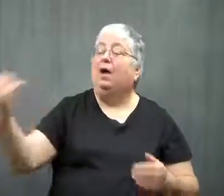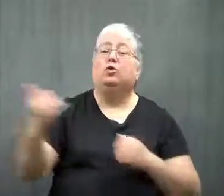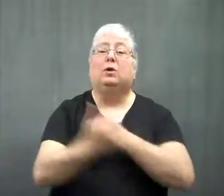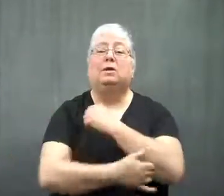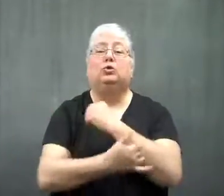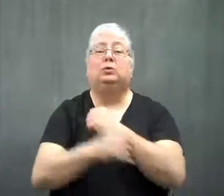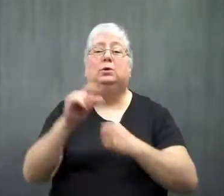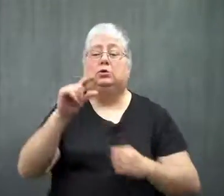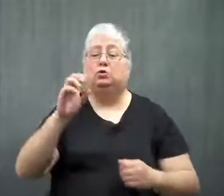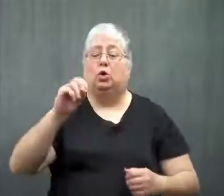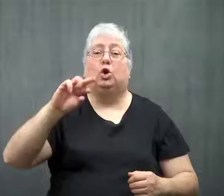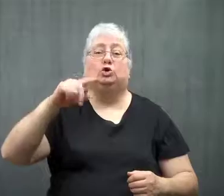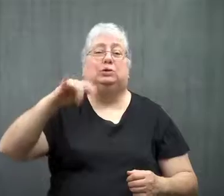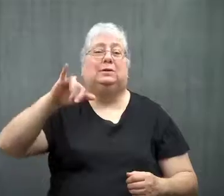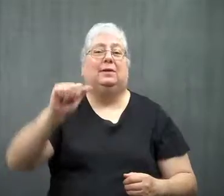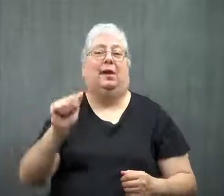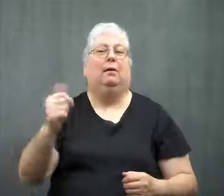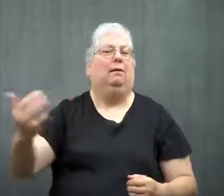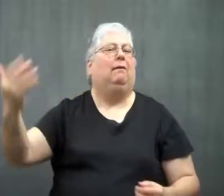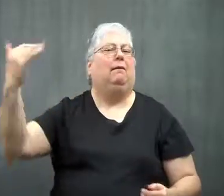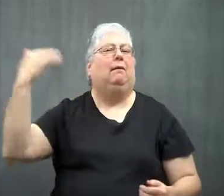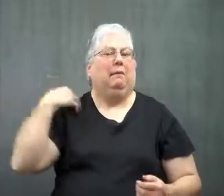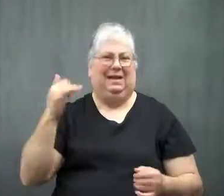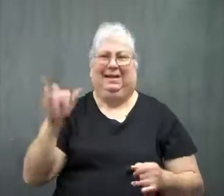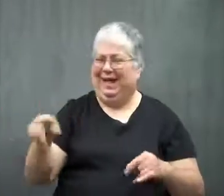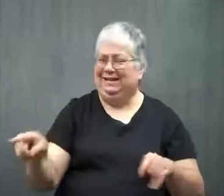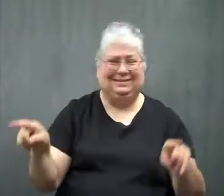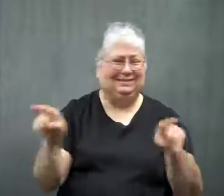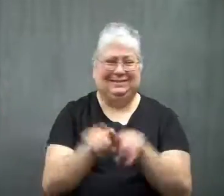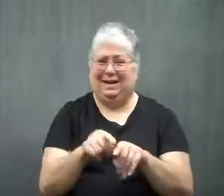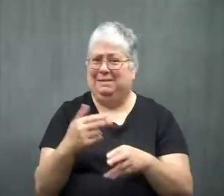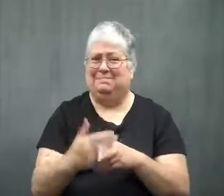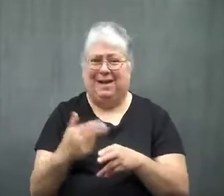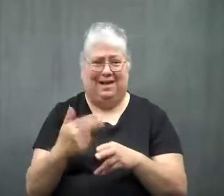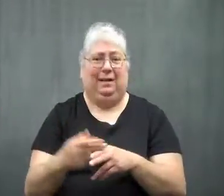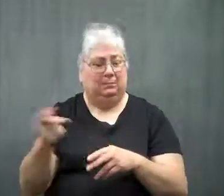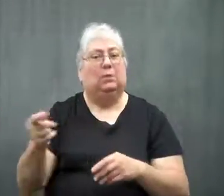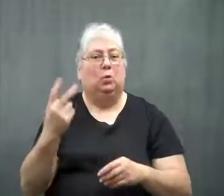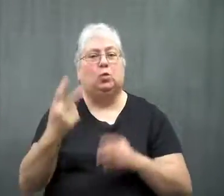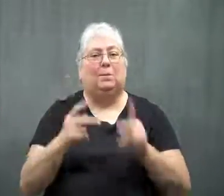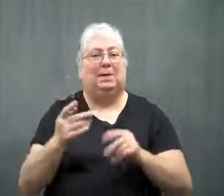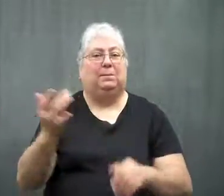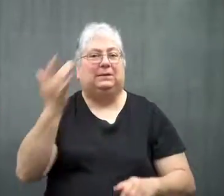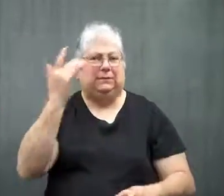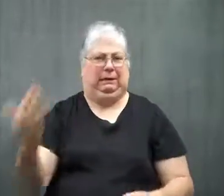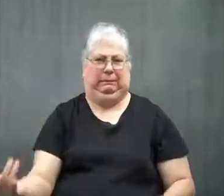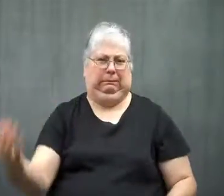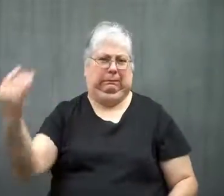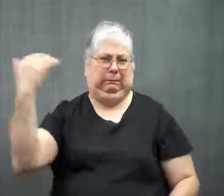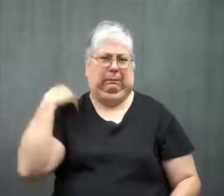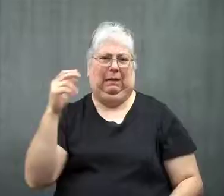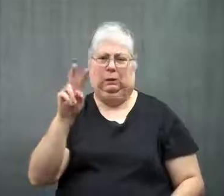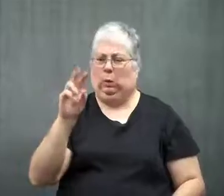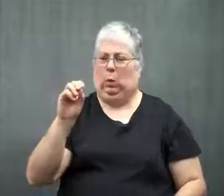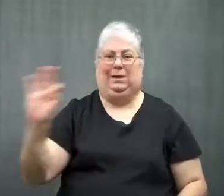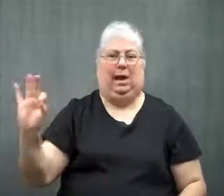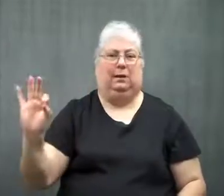In the country of Georgia, the same germ made two people sick.